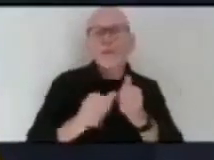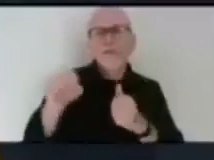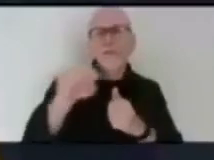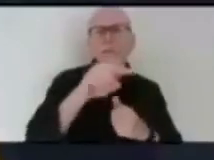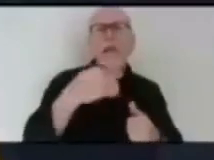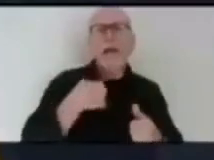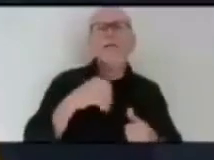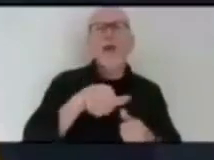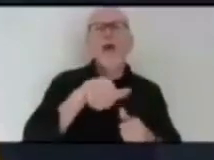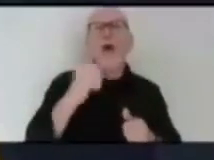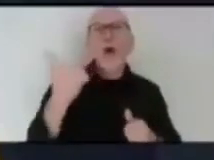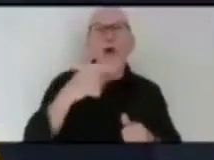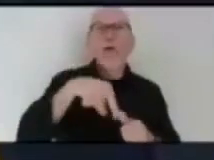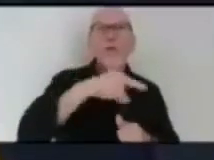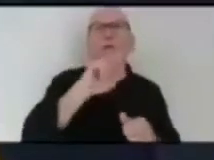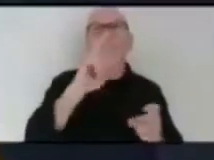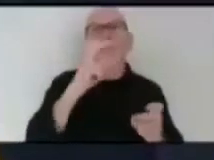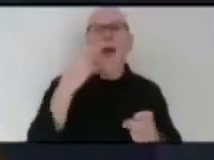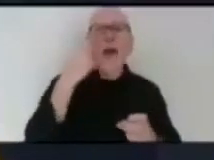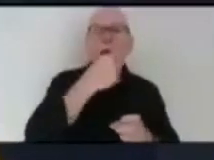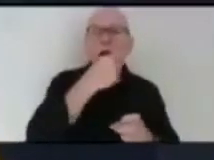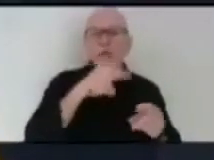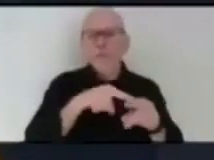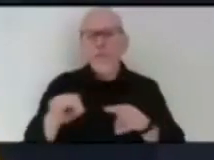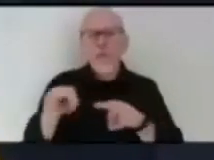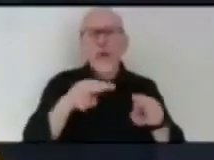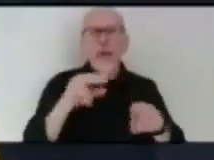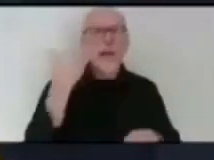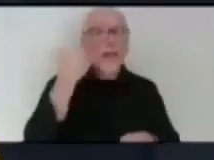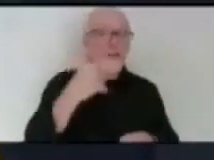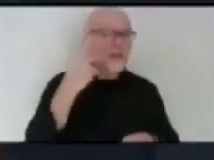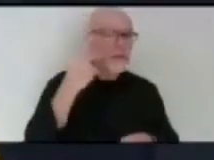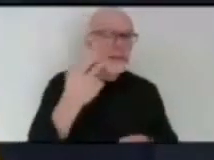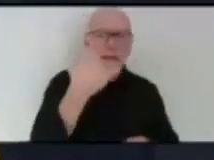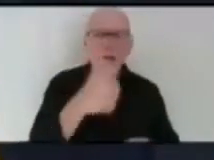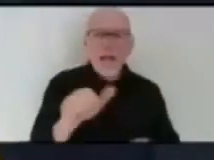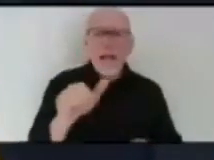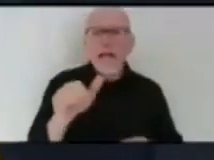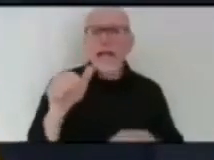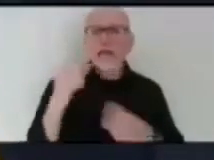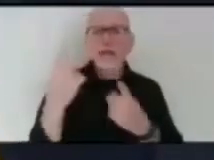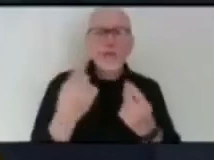eyes and ears in those facilities. So if they see any practices in terms of